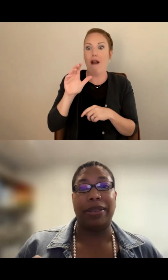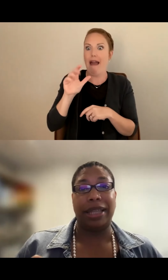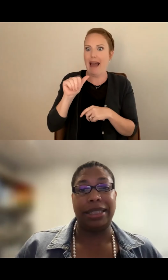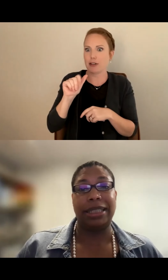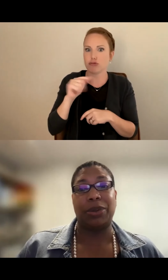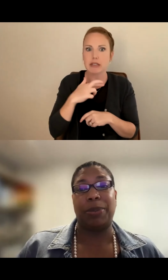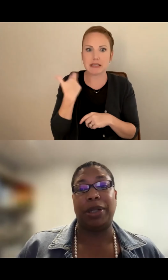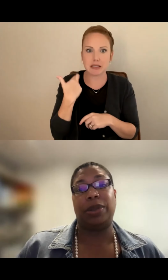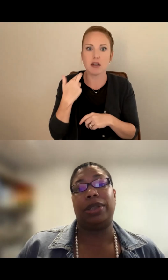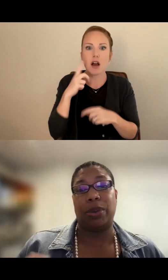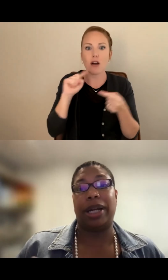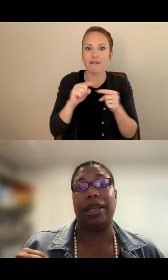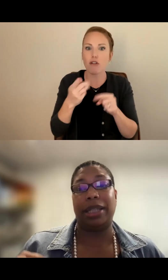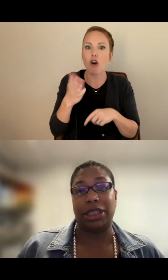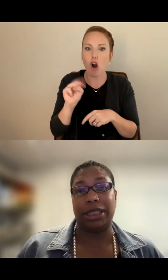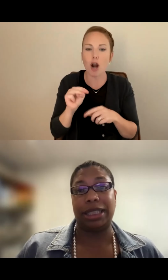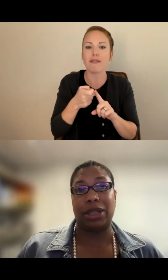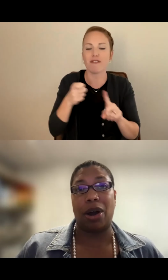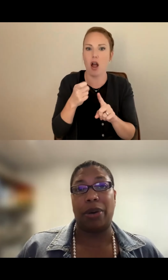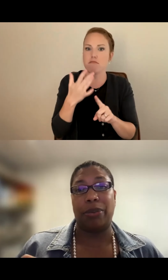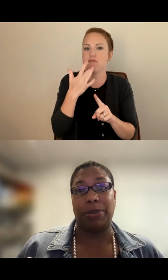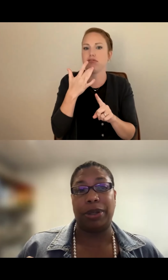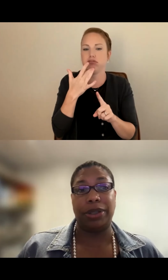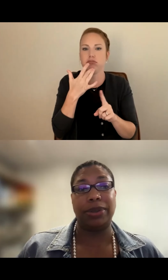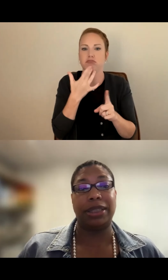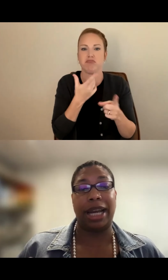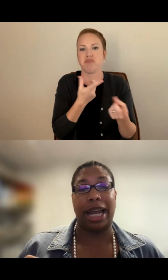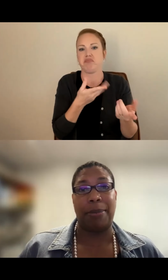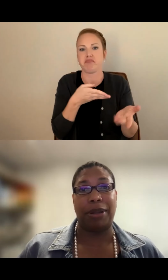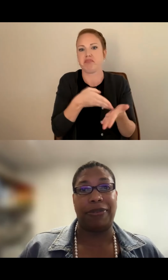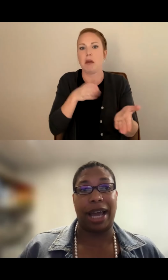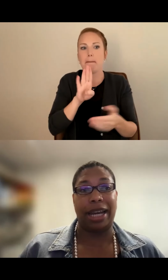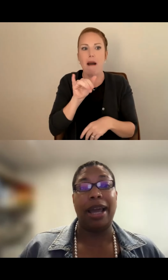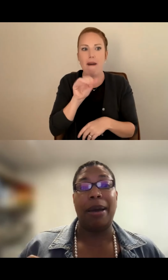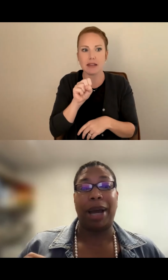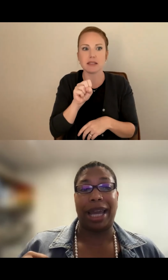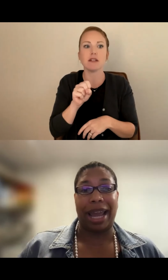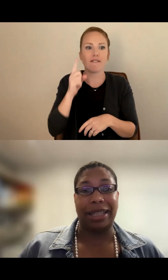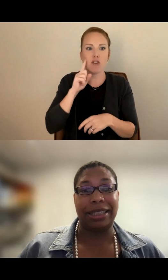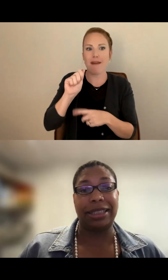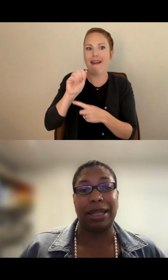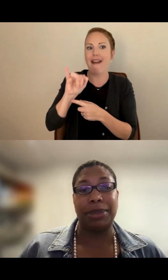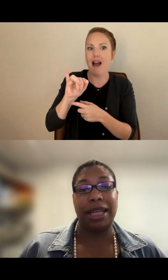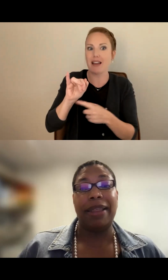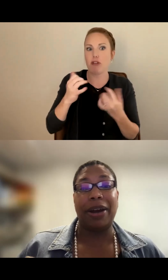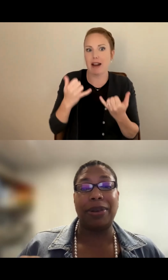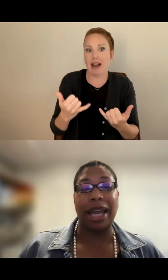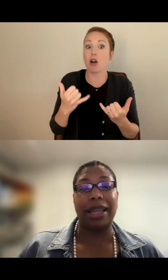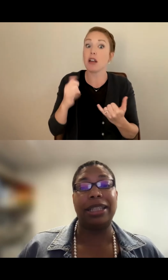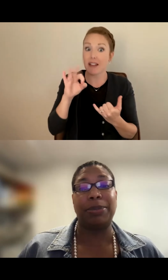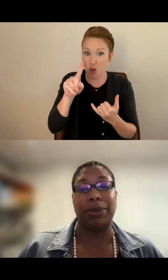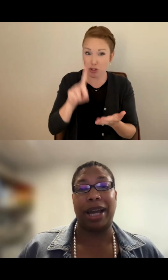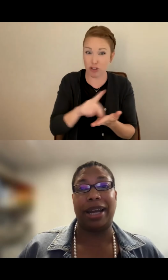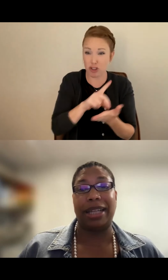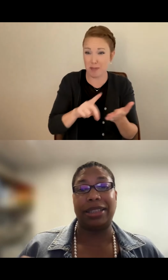When these discriminatory logistics are reproduced and amplified by AI systems, they are likely to be read as